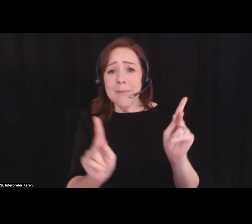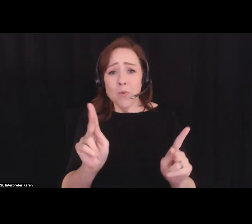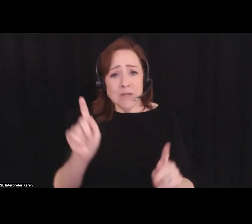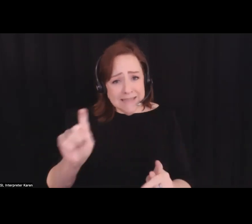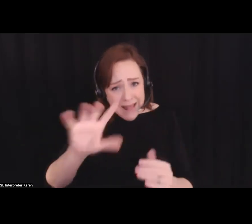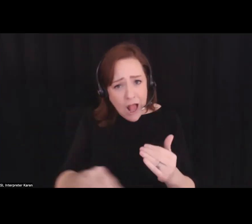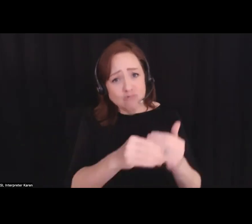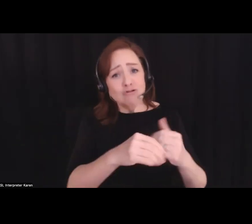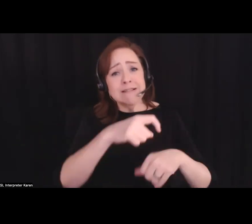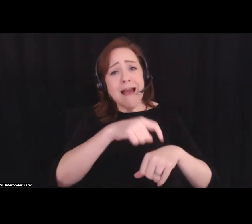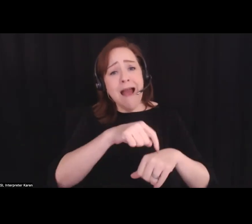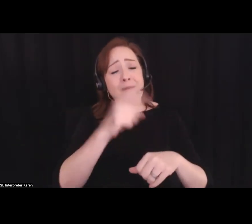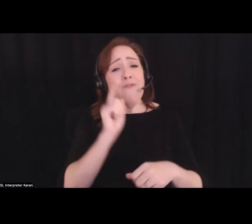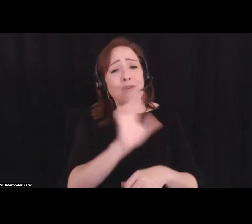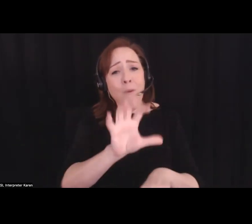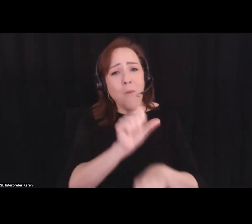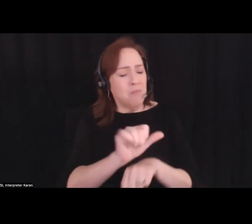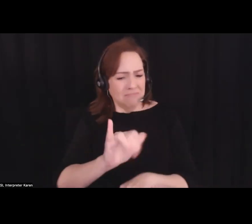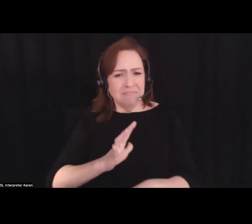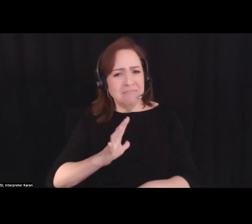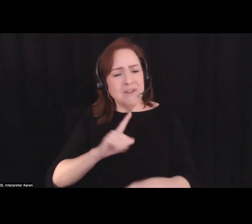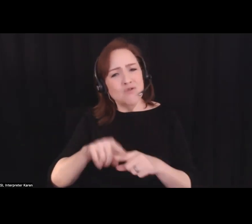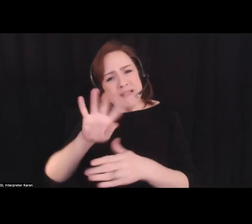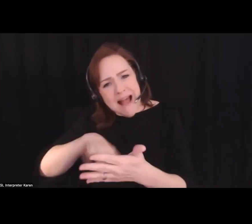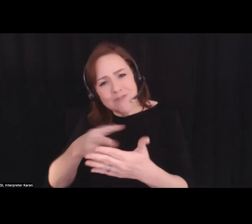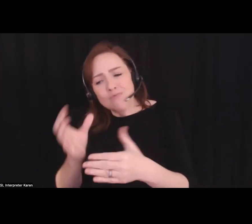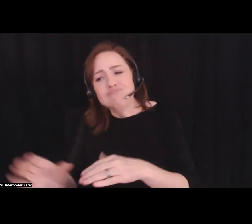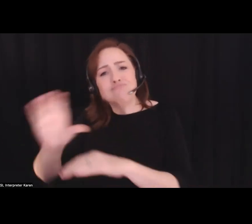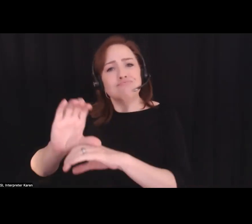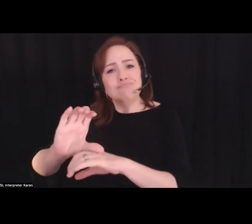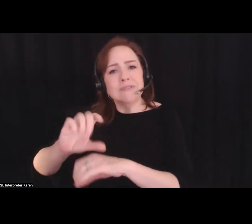when you meet with a patient. that's really important to ensure that they have effective